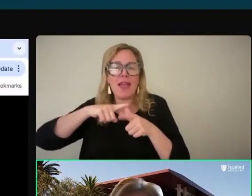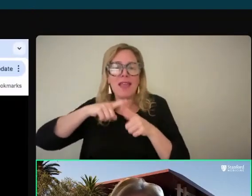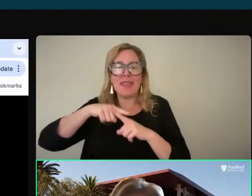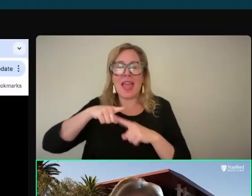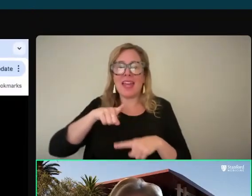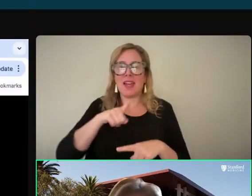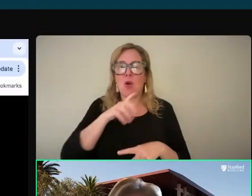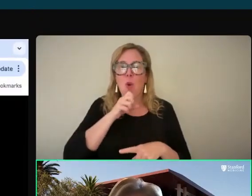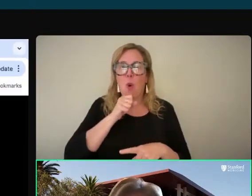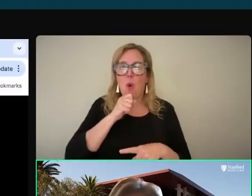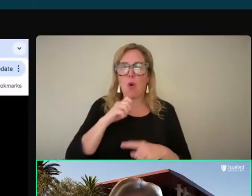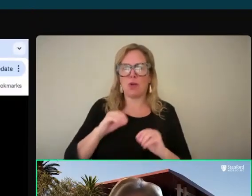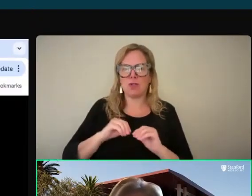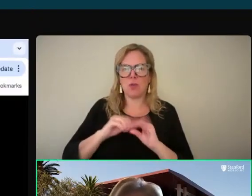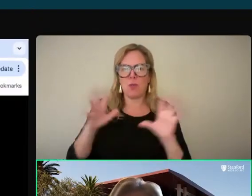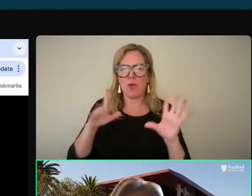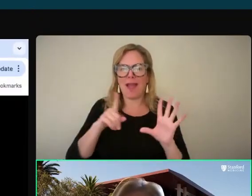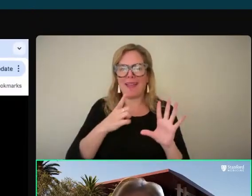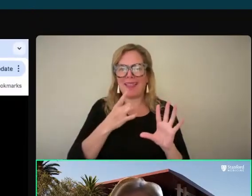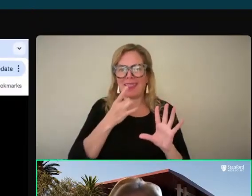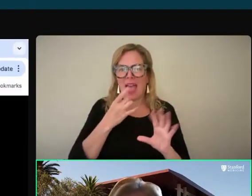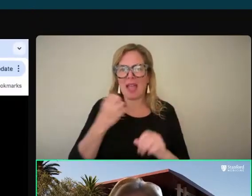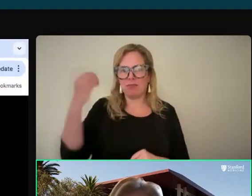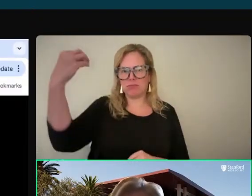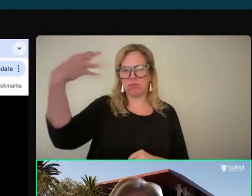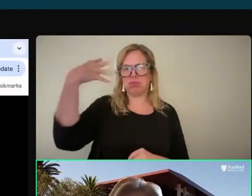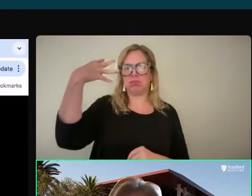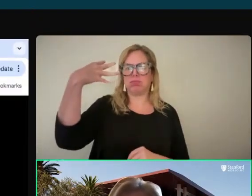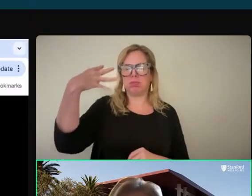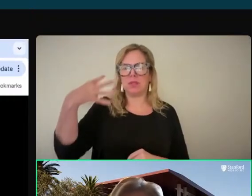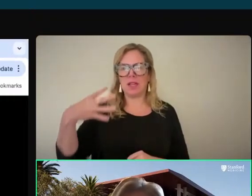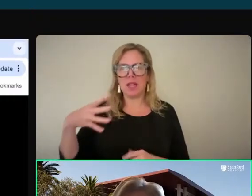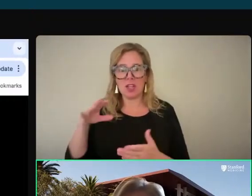particularly with IDD and autism, don't experience clinic spaces and clinic encounters as being very